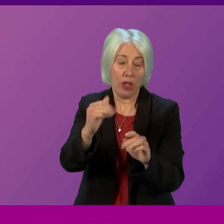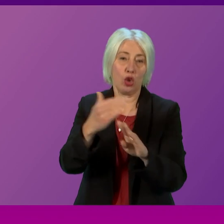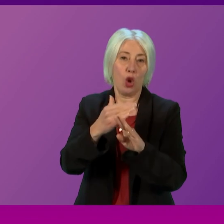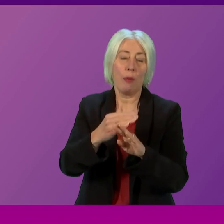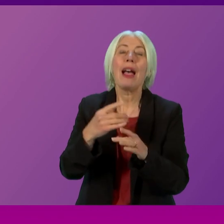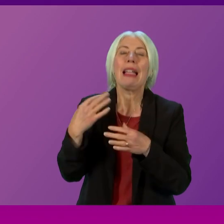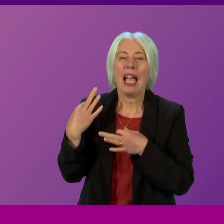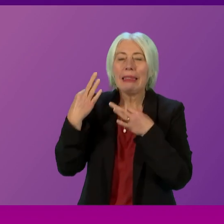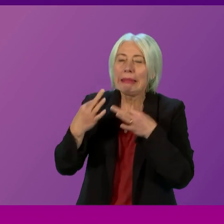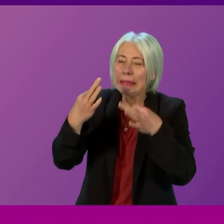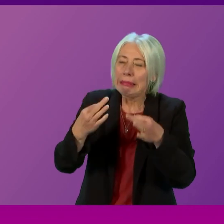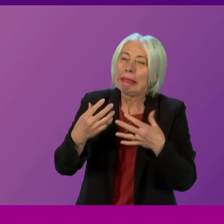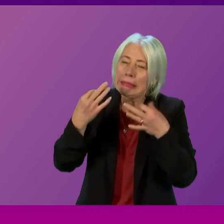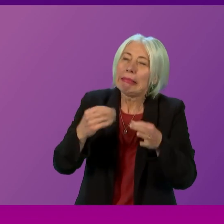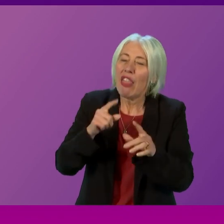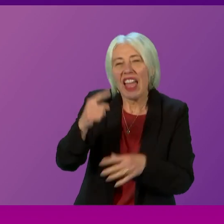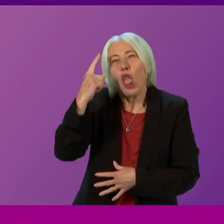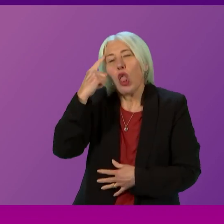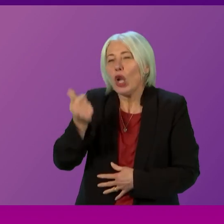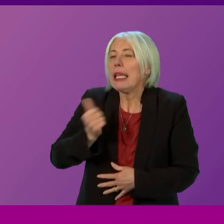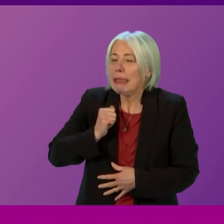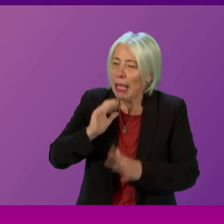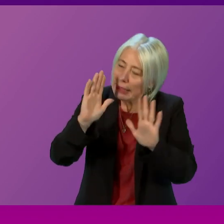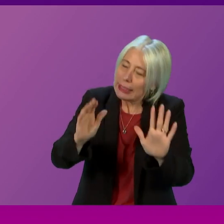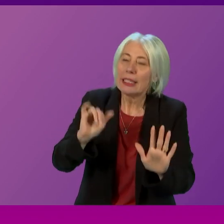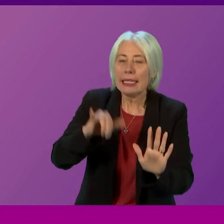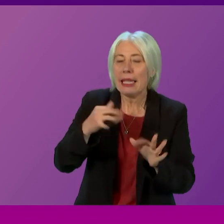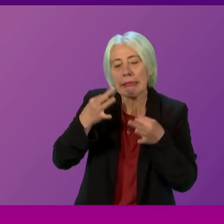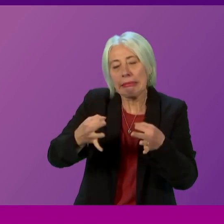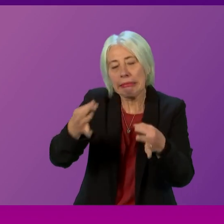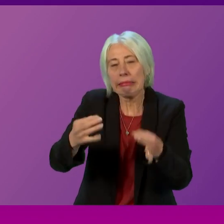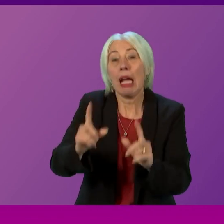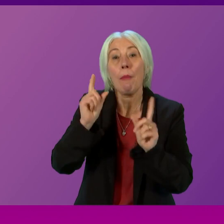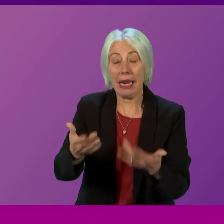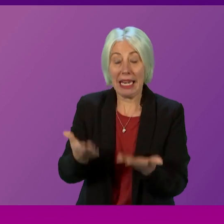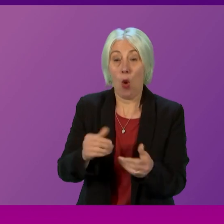a bit longer than we had envisaged but, as I said, that process is now in its final stages.